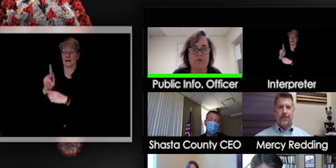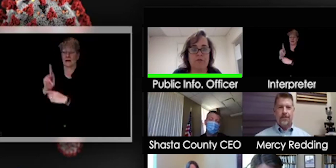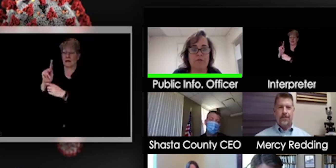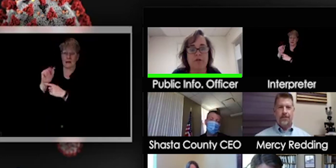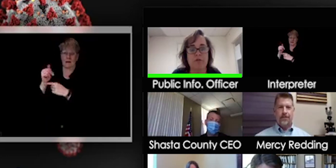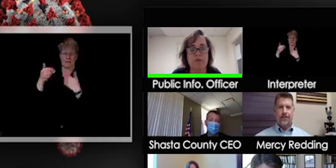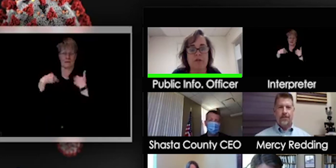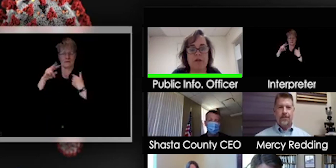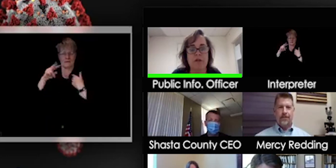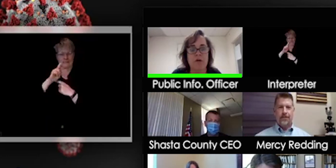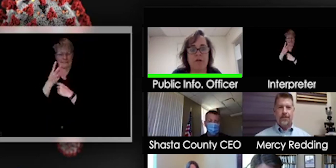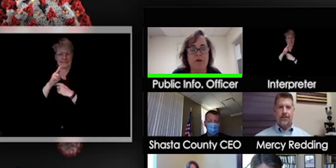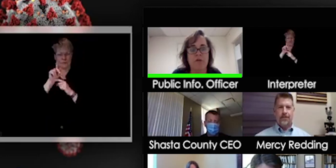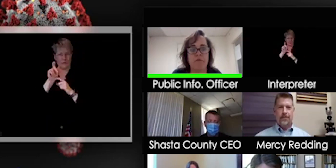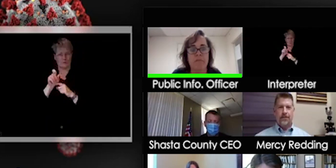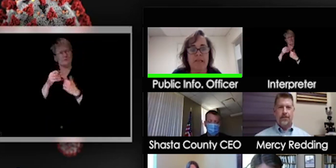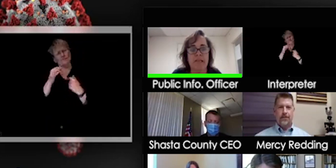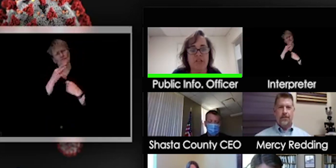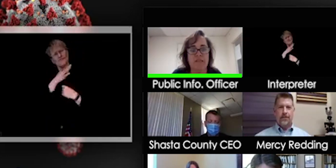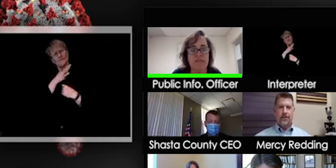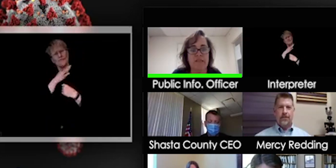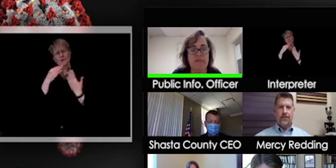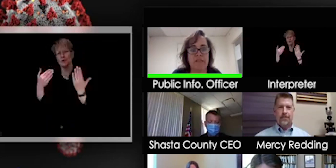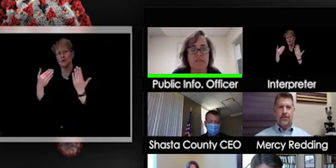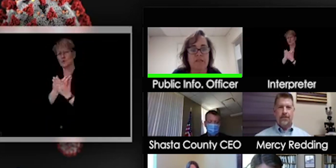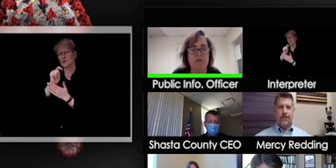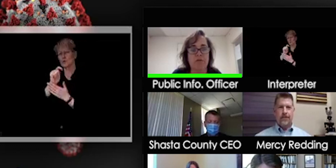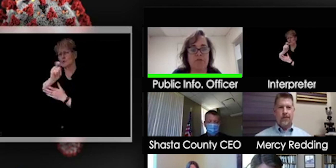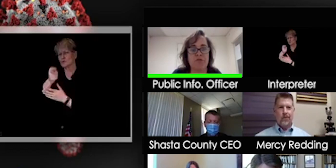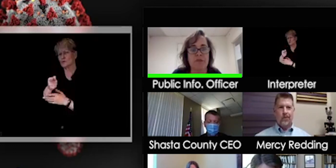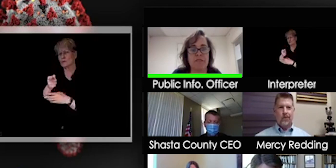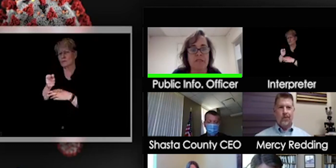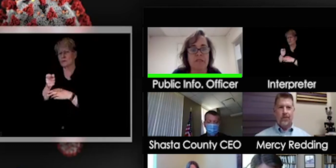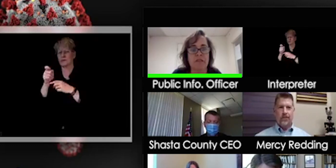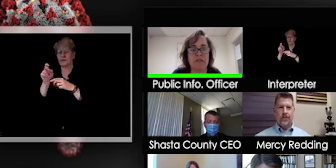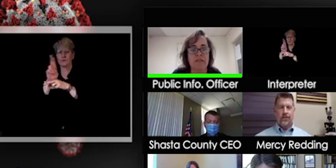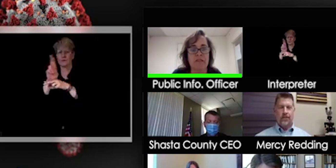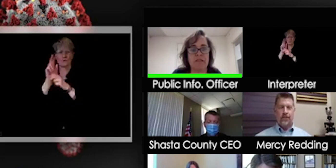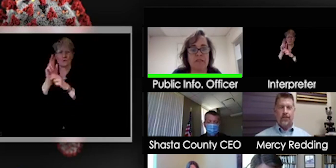treatments are being used with COVID-19 patients. It seems the death toll has dropped significantly